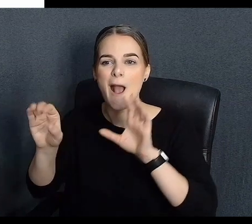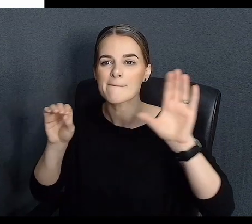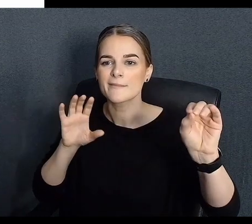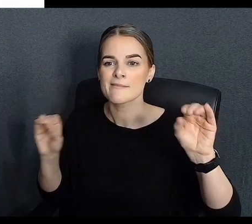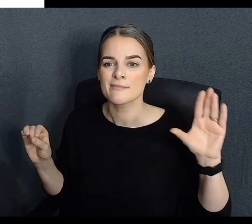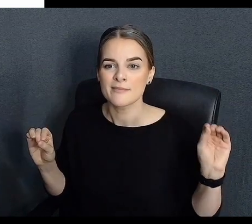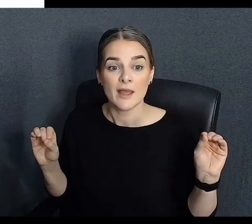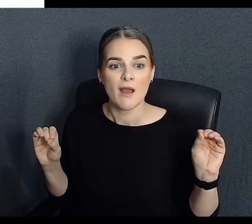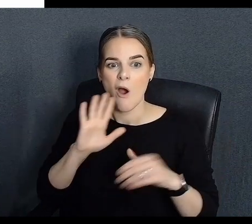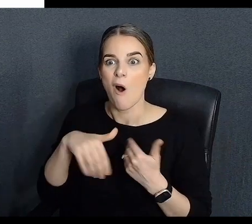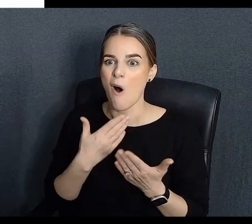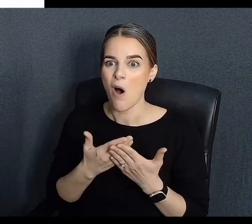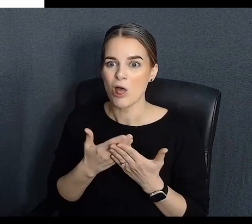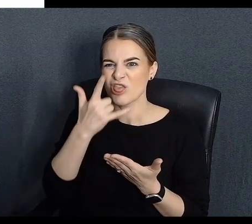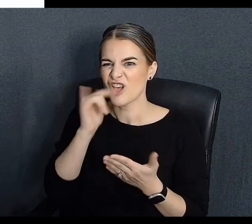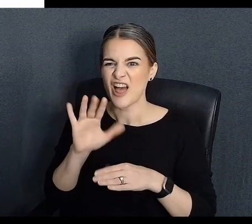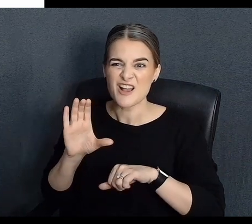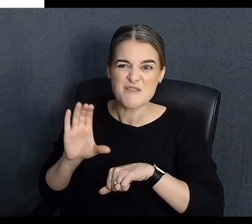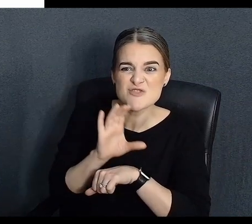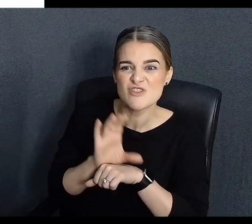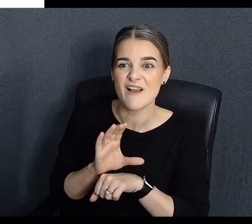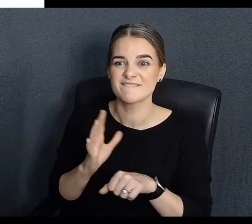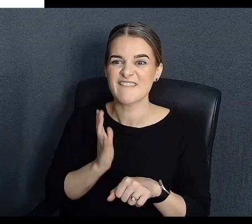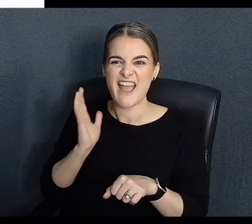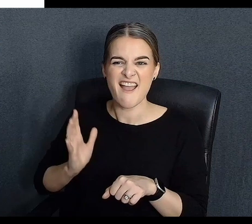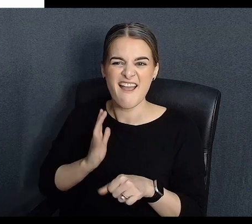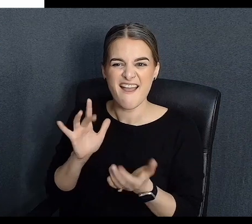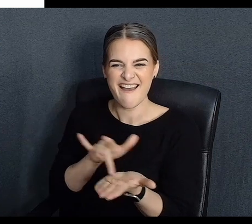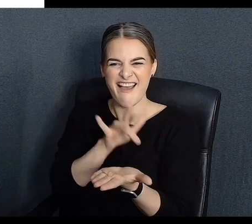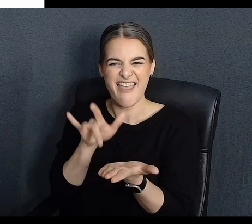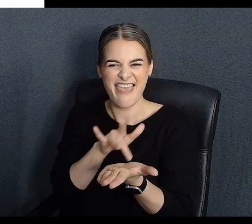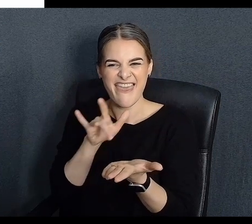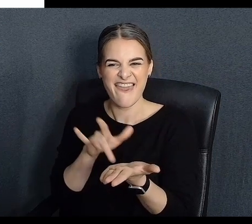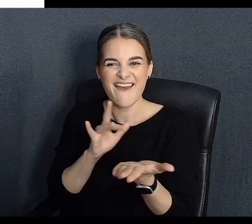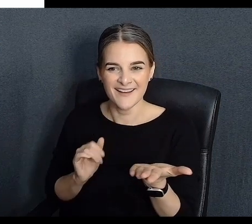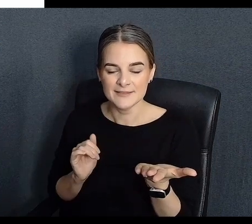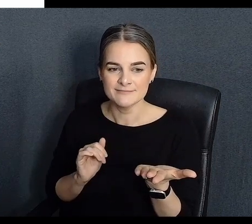of computerized fancy tablets. At the end of the day, they're computers,